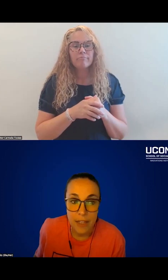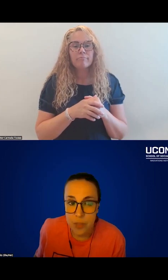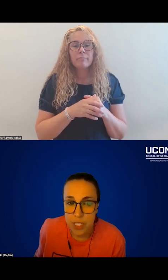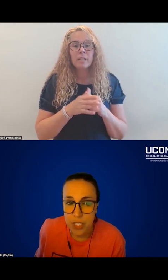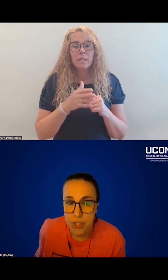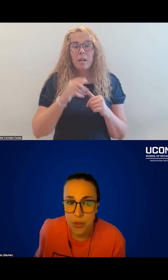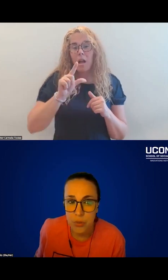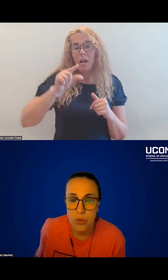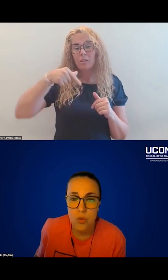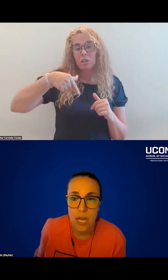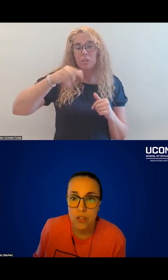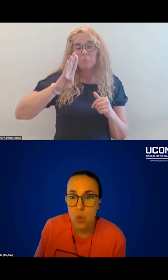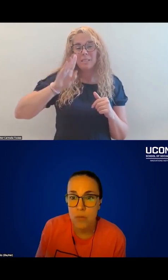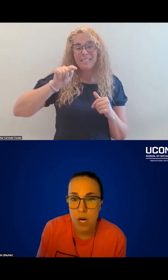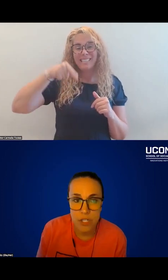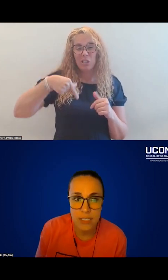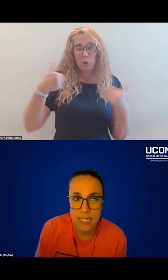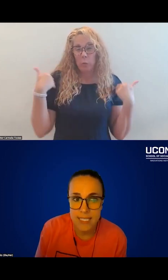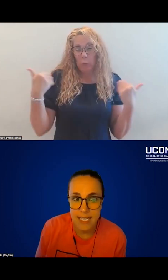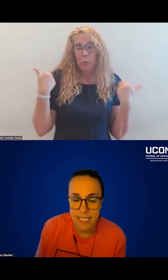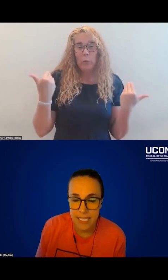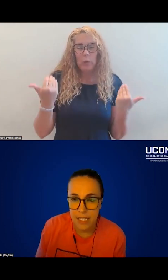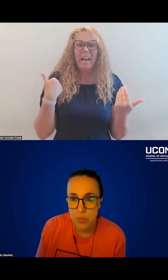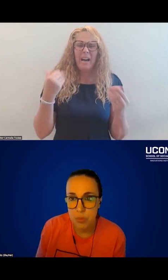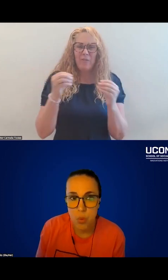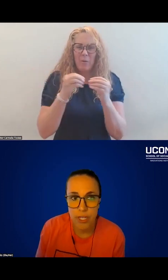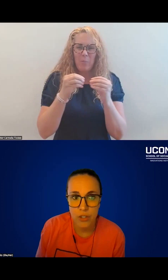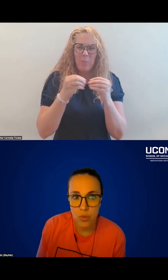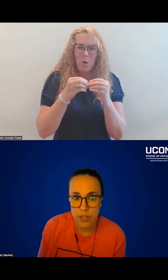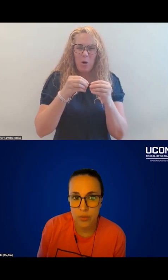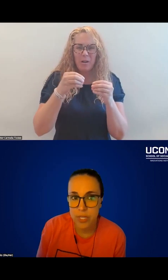LGBTQ YOUTH WHO HELD MORE MARGINALIZED IDENTITIES HAD GREATER